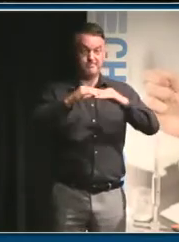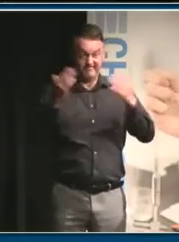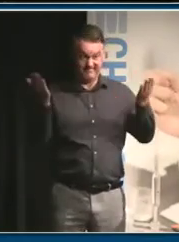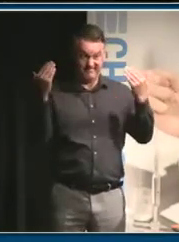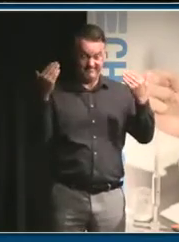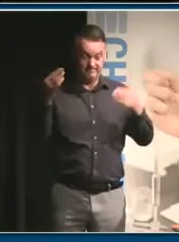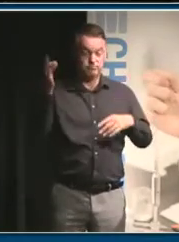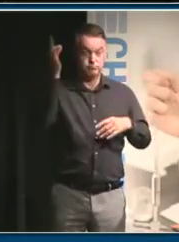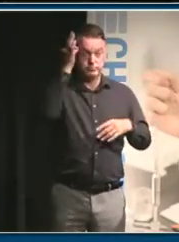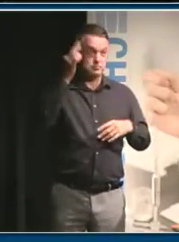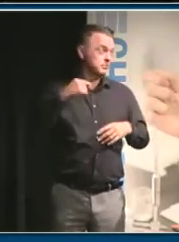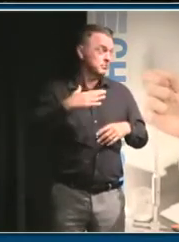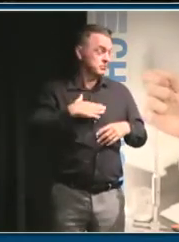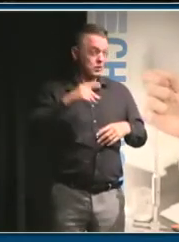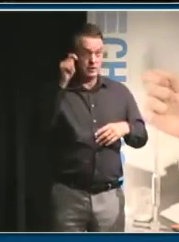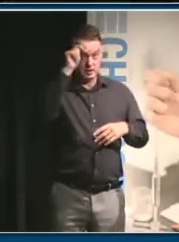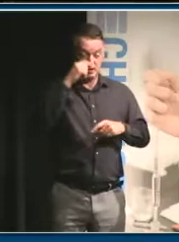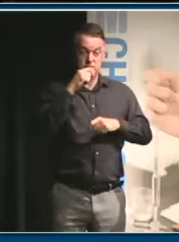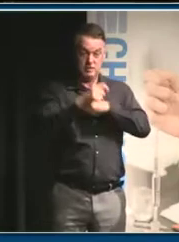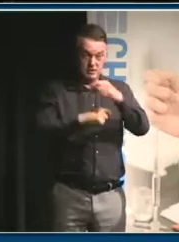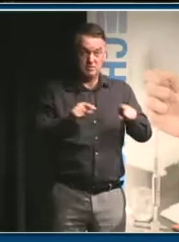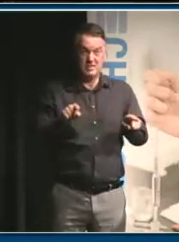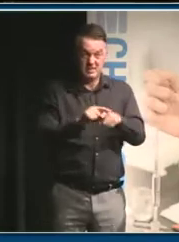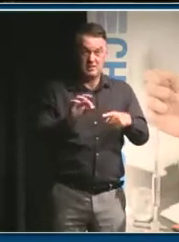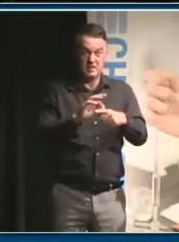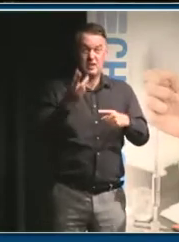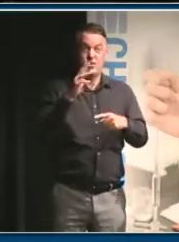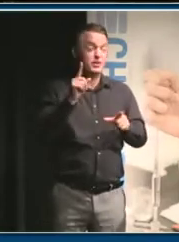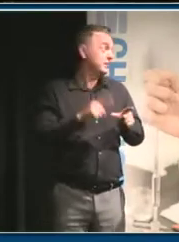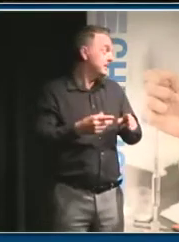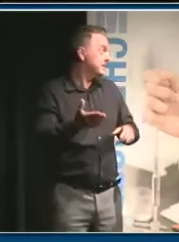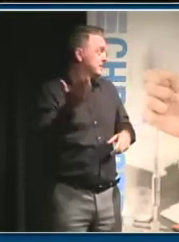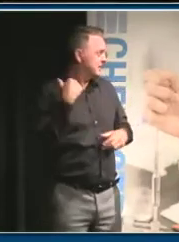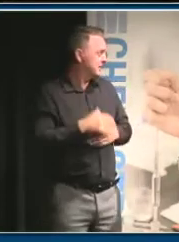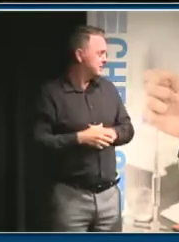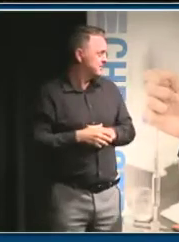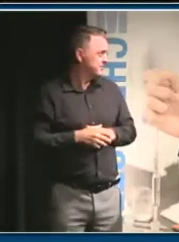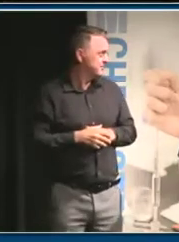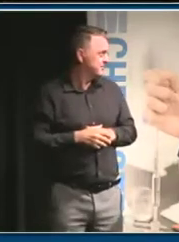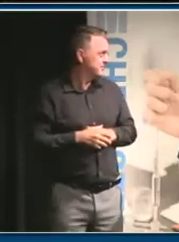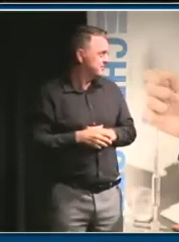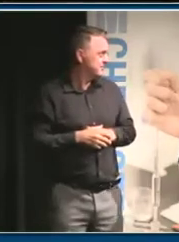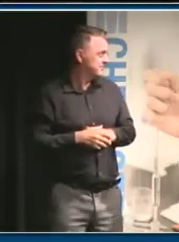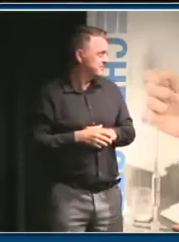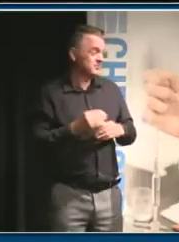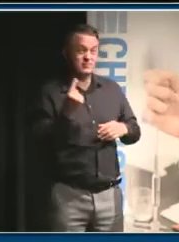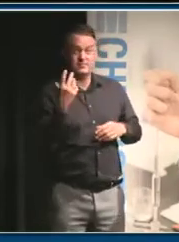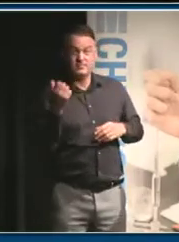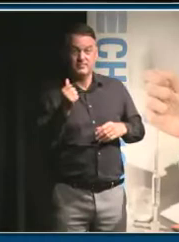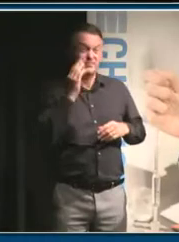and my hair goes back to exactly the colour it was thirty years ago. Someone that had black hair that had gone grey it goes black someone who had brown